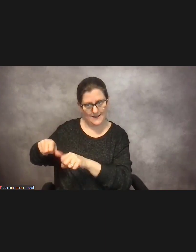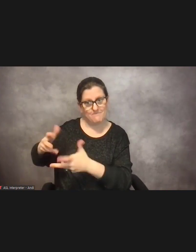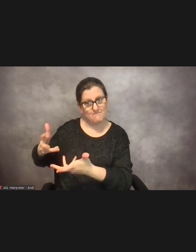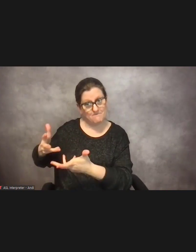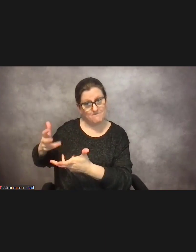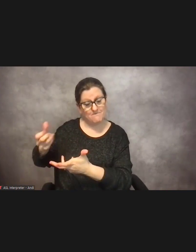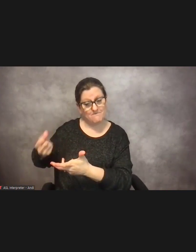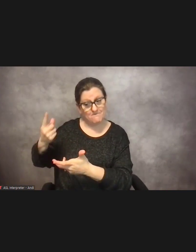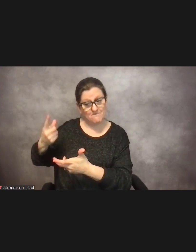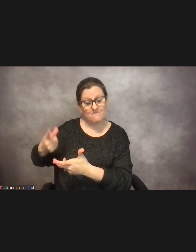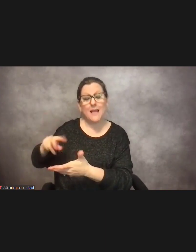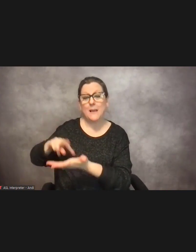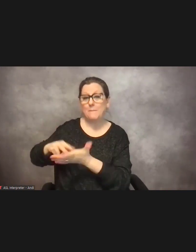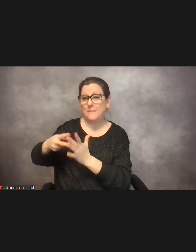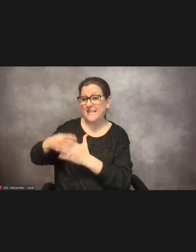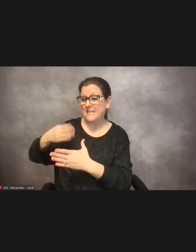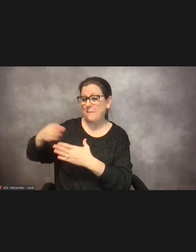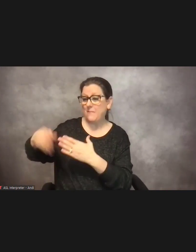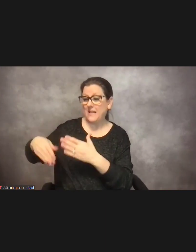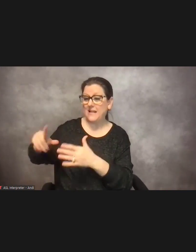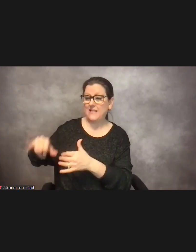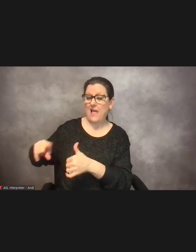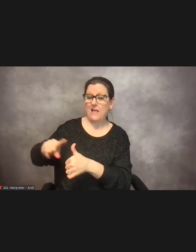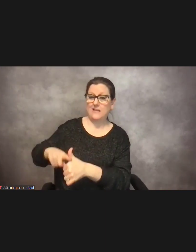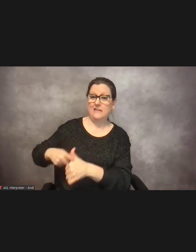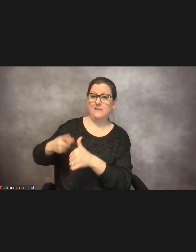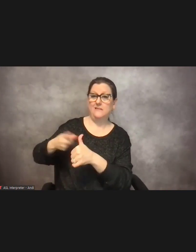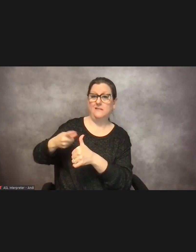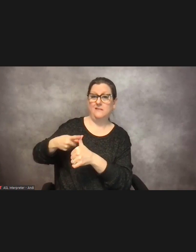As we mentioned, that means completing that additional process